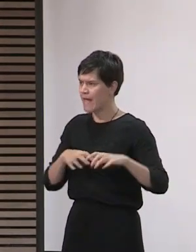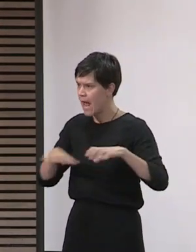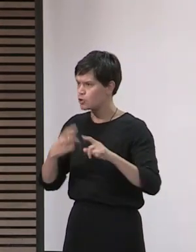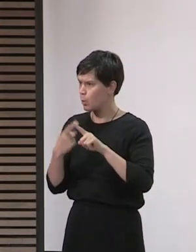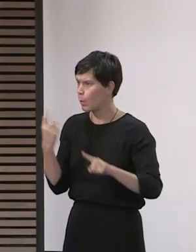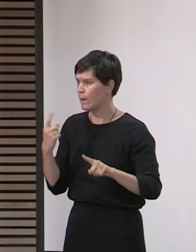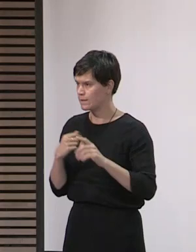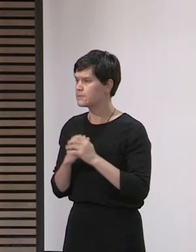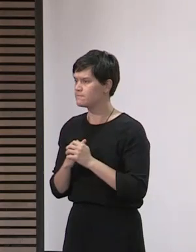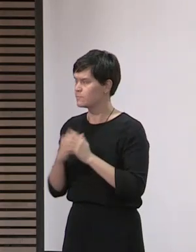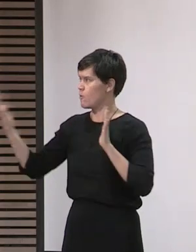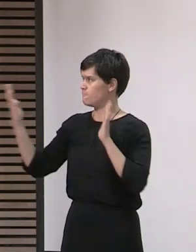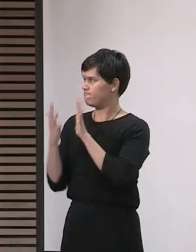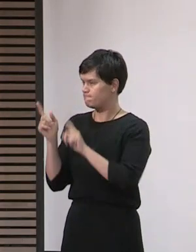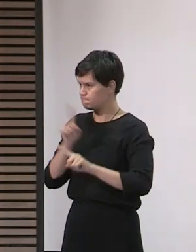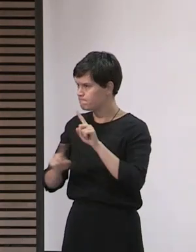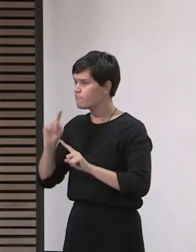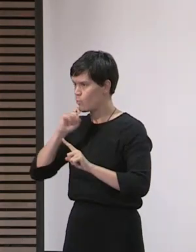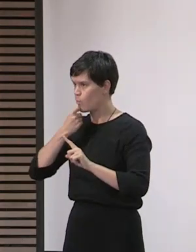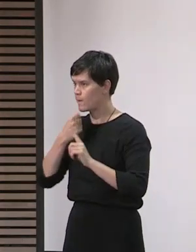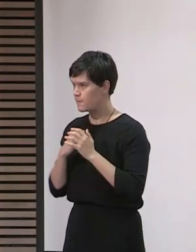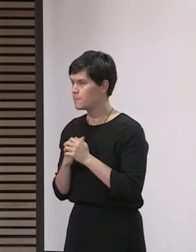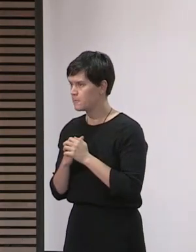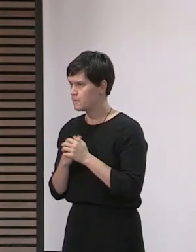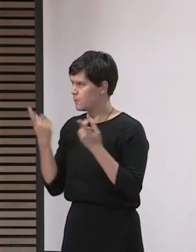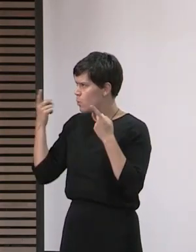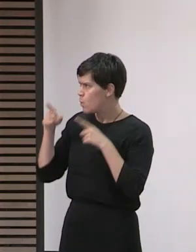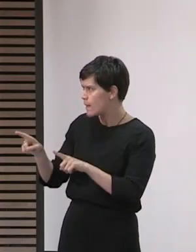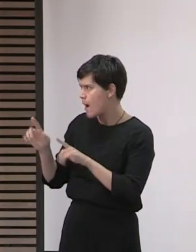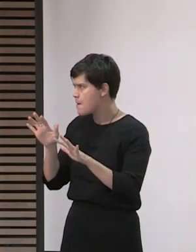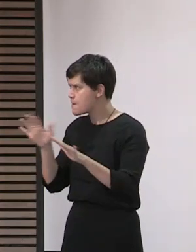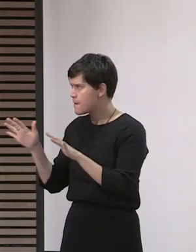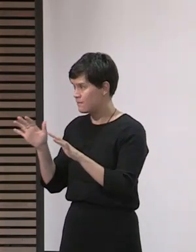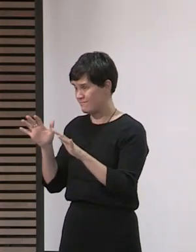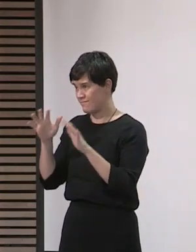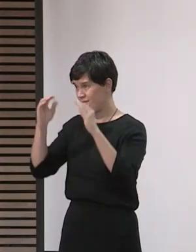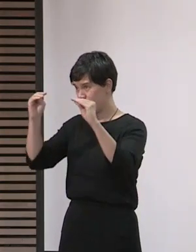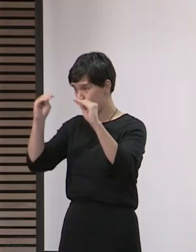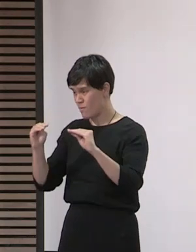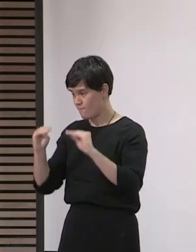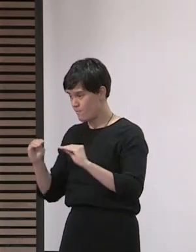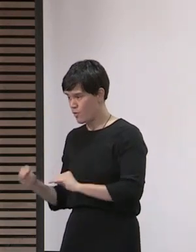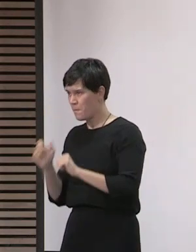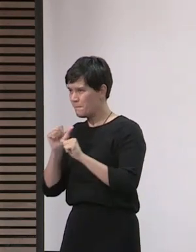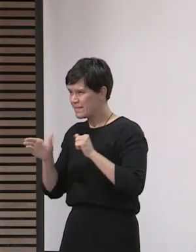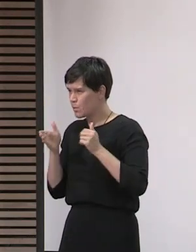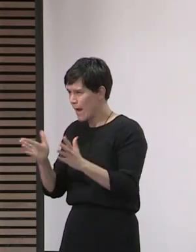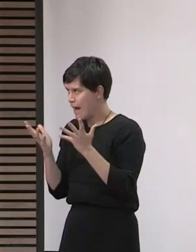to beat COVID-19. And we're exchanging information on the best approaches to take as many - such as New Zealand -